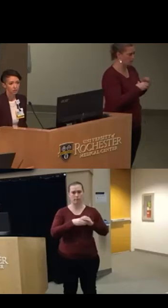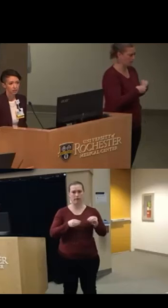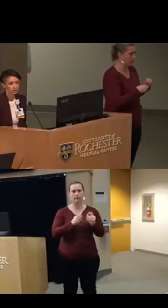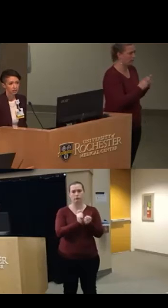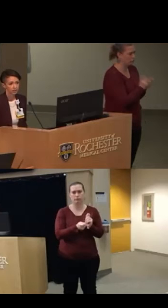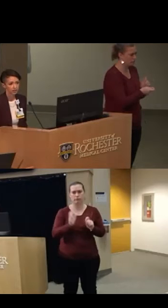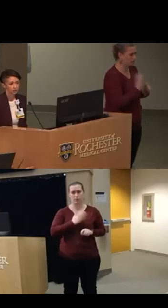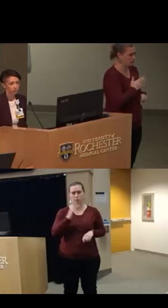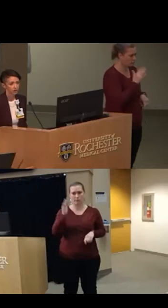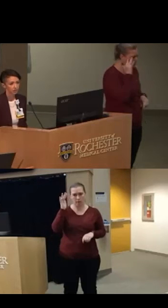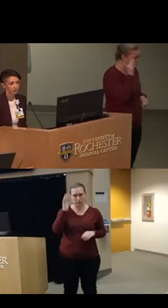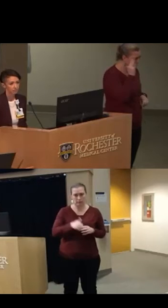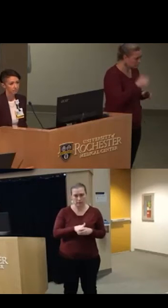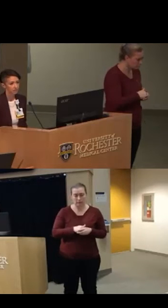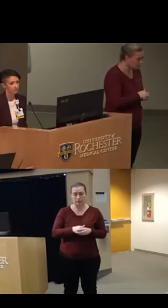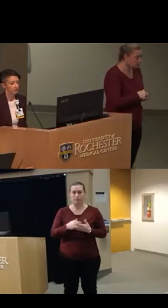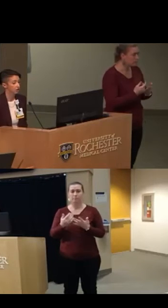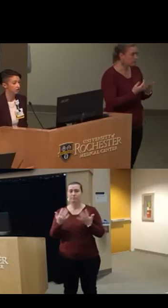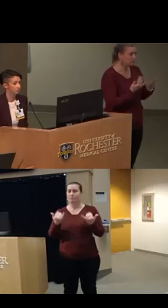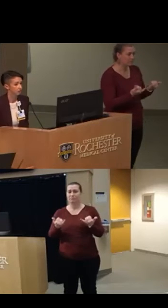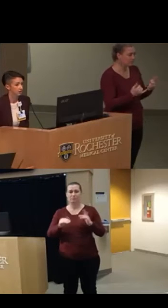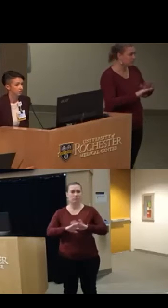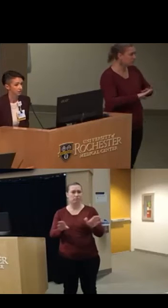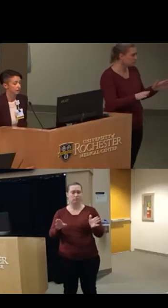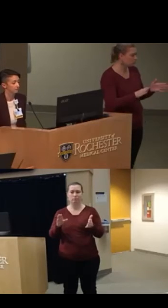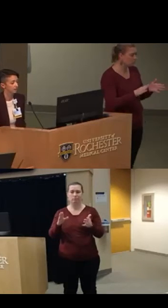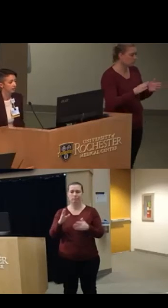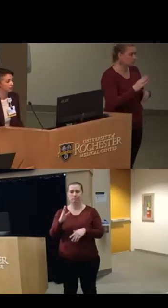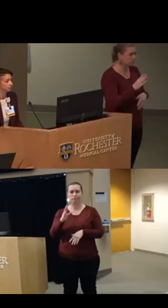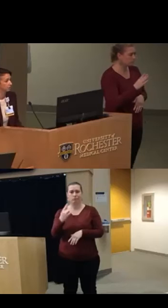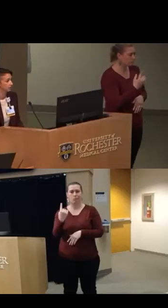doing single problem identification we're no longer just identifying individuals with